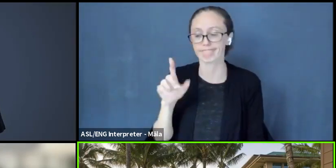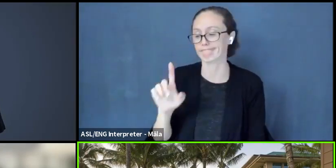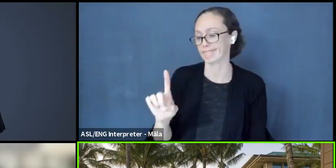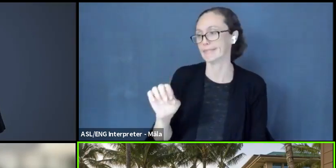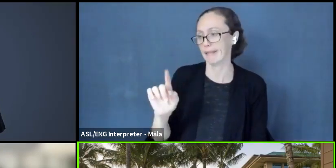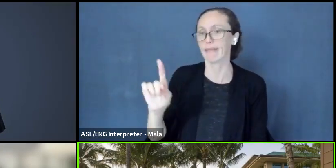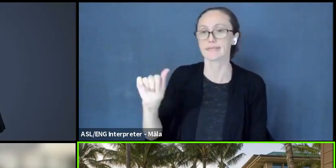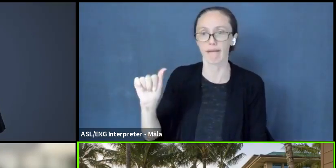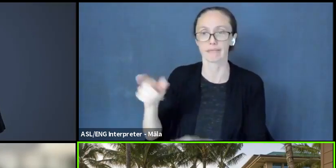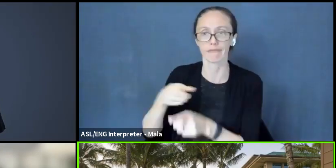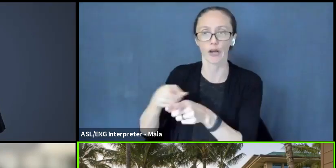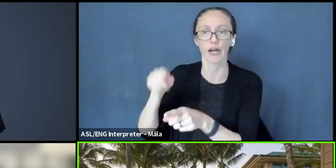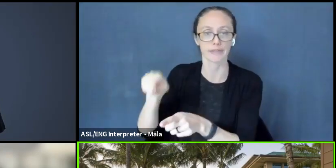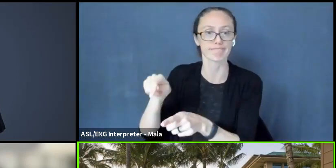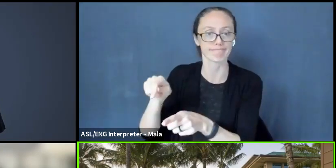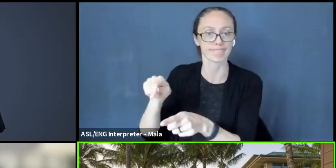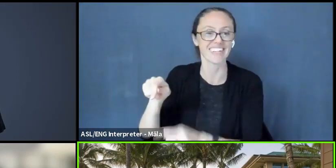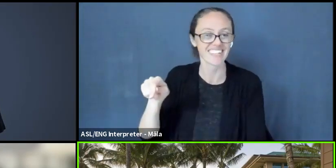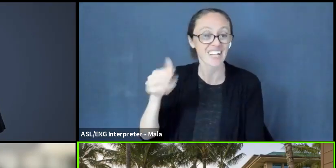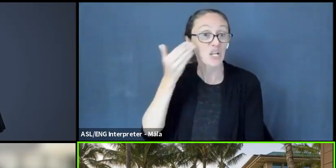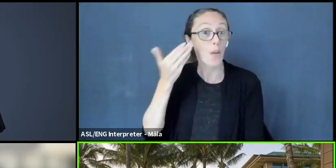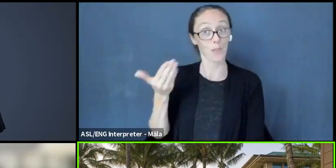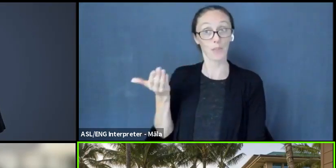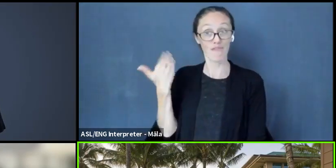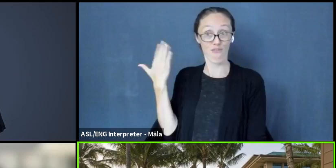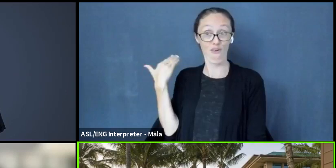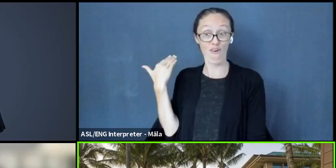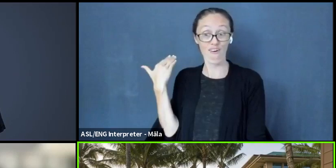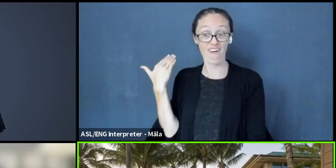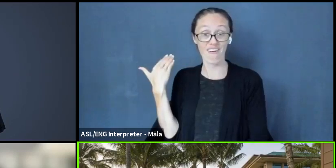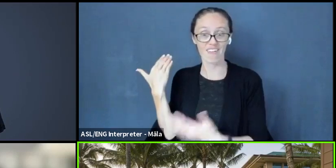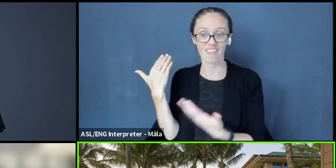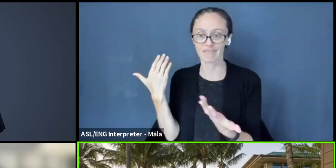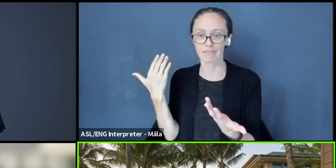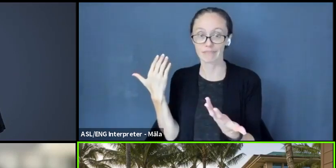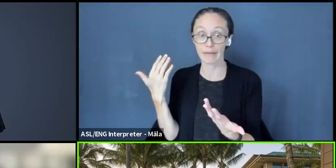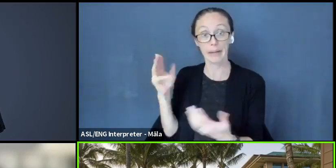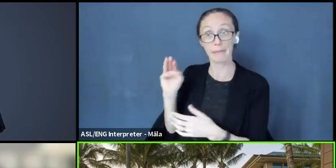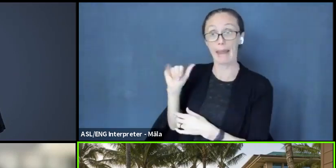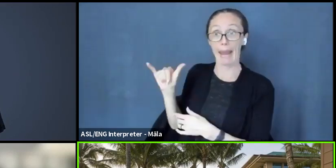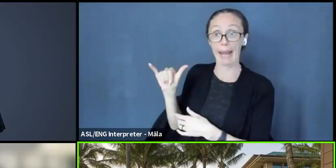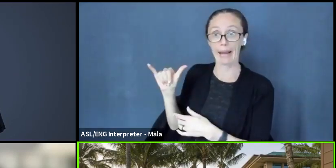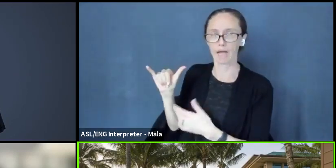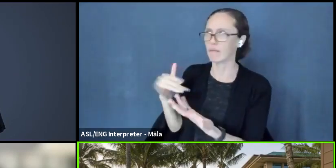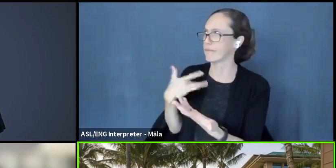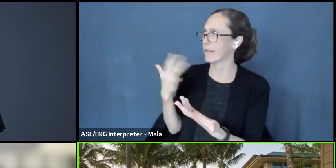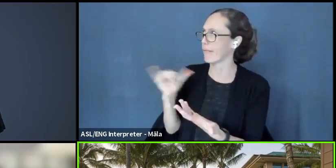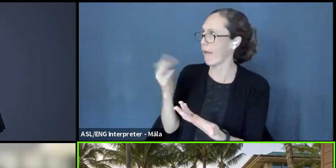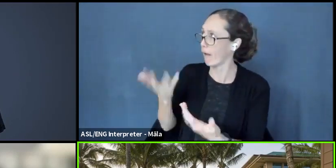Original recommendations way back in May, that's not that long ago, seems like a long